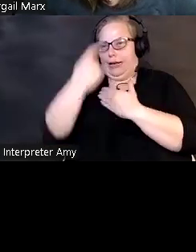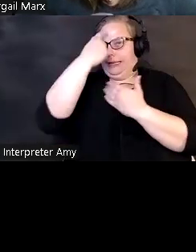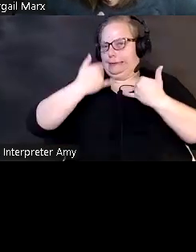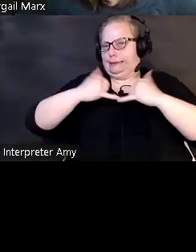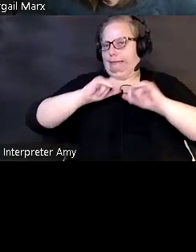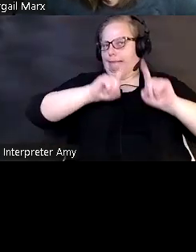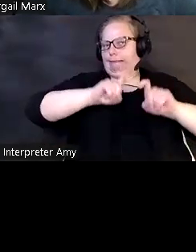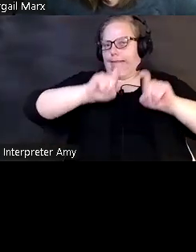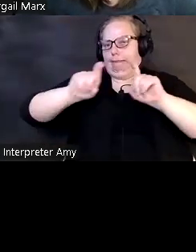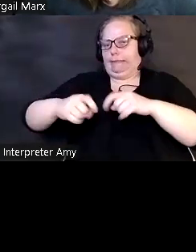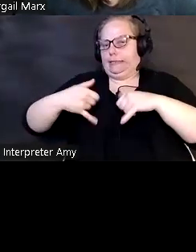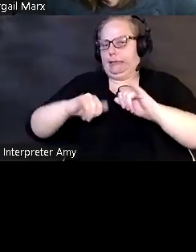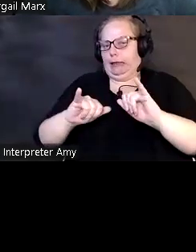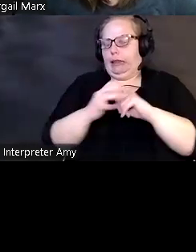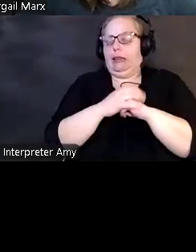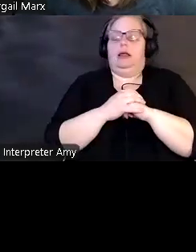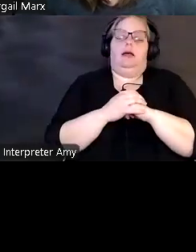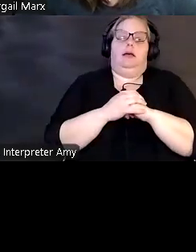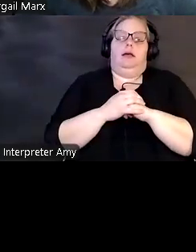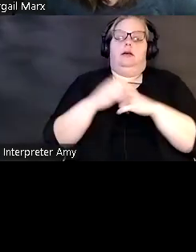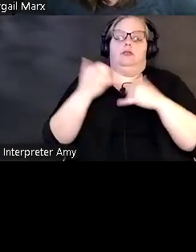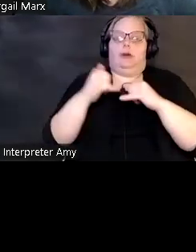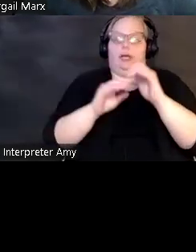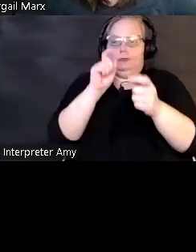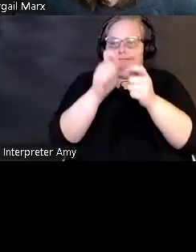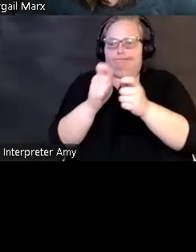so they're still kind of testing it and growing it, but I do think anyone can access it now.